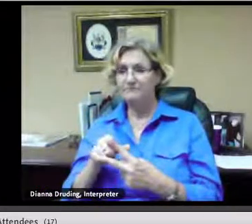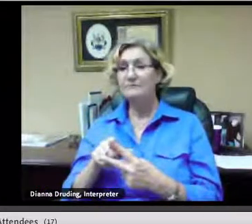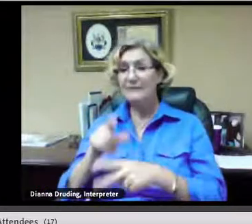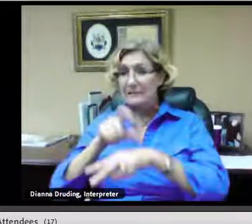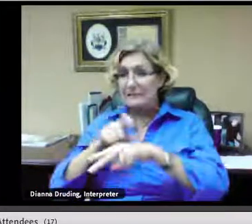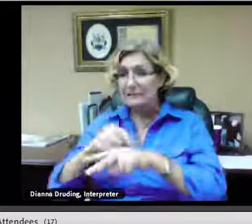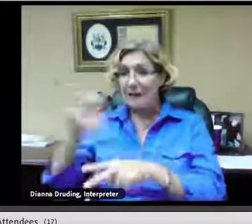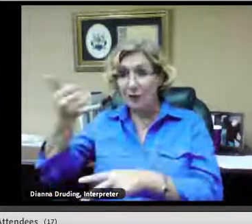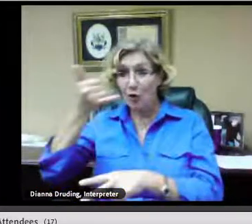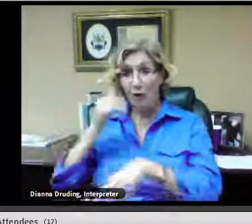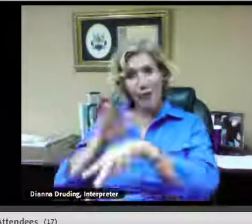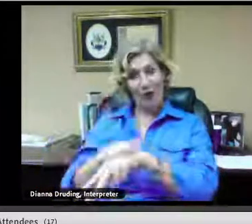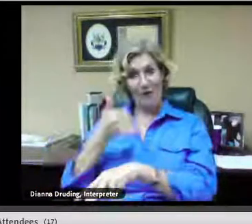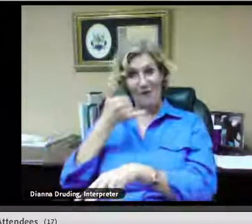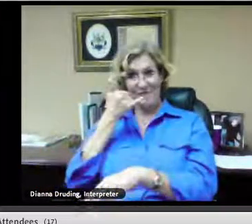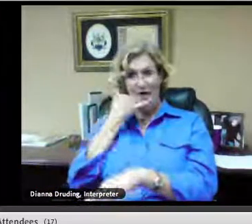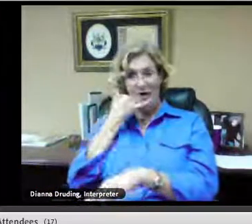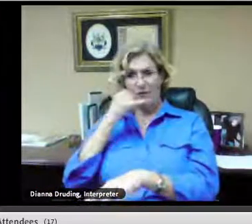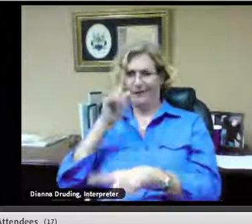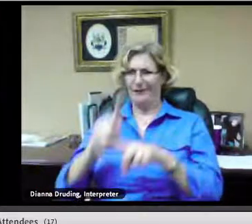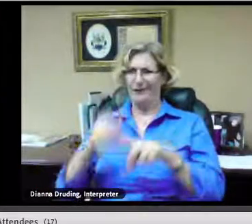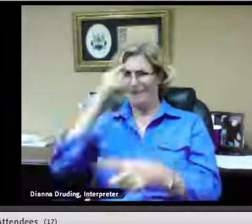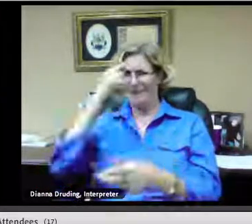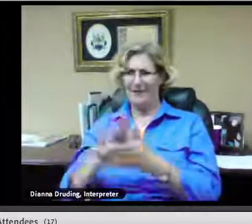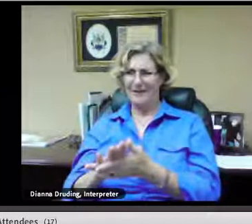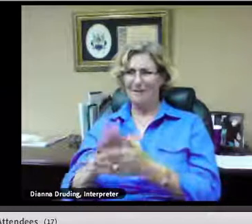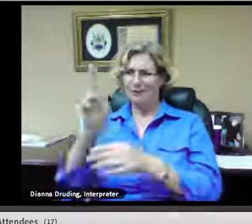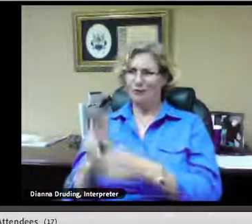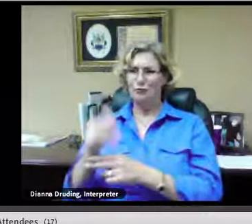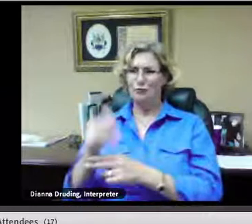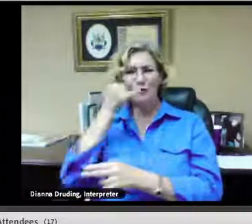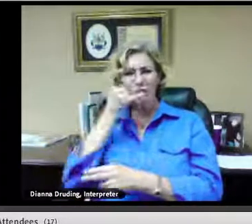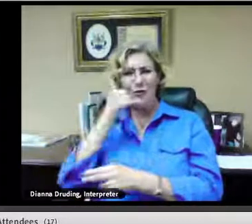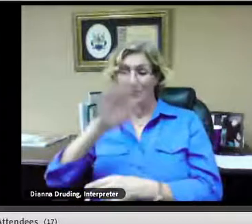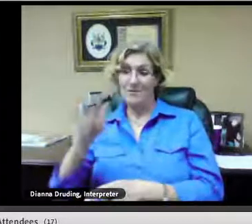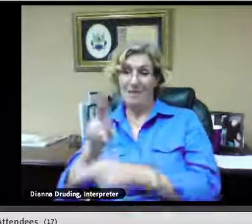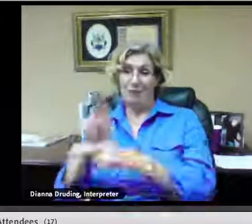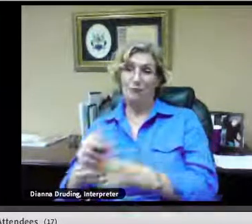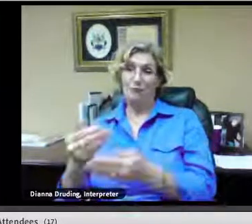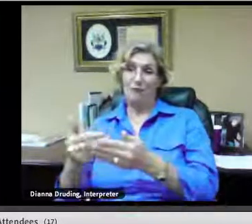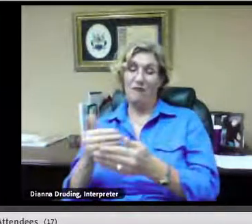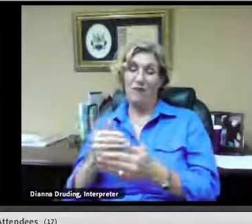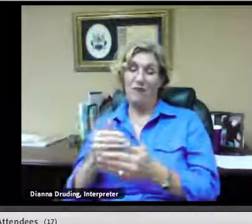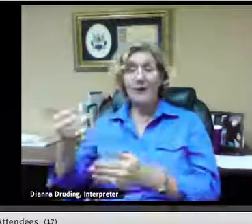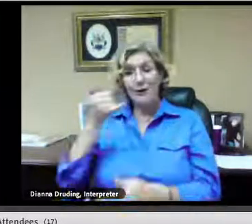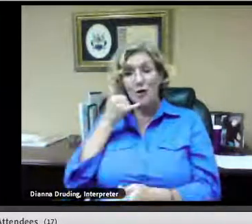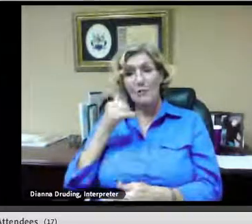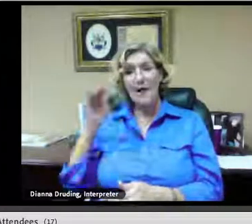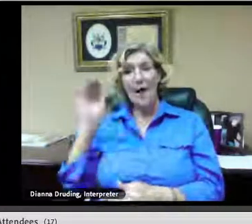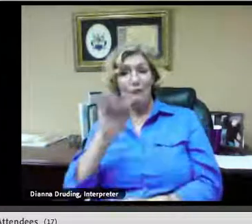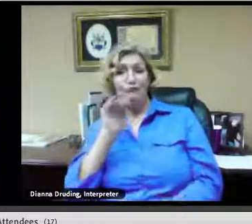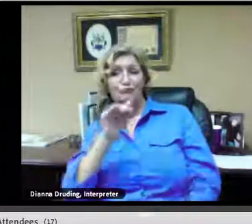He had never done that before. Called me up and he said, "Coach, coach, I can hear birds."